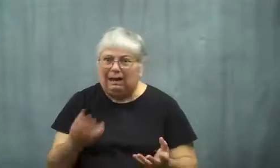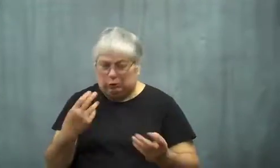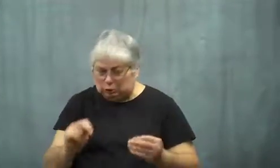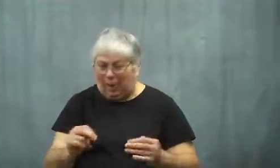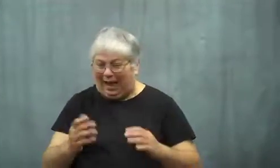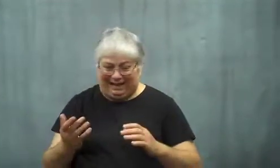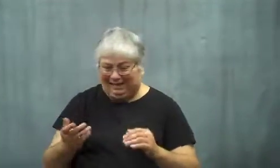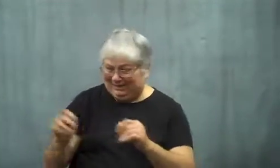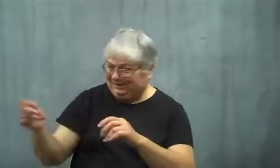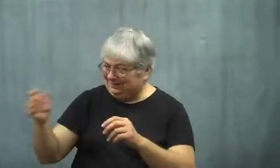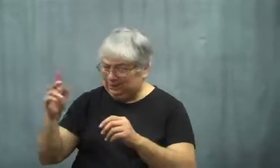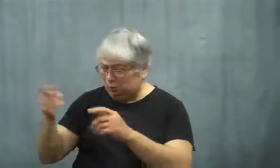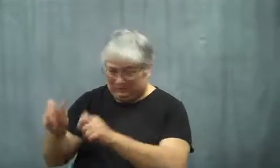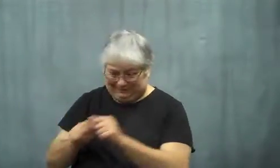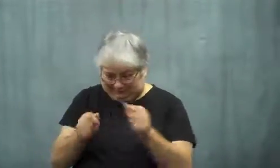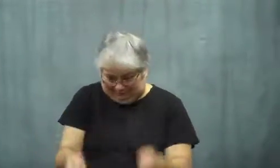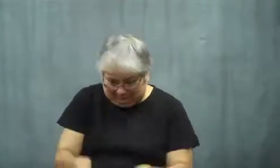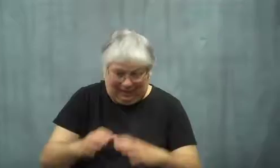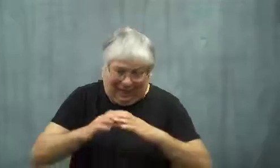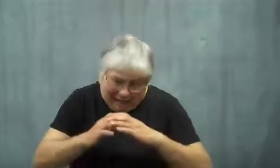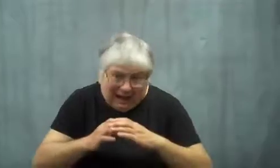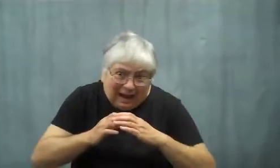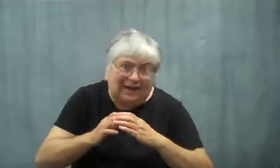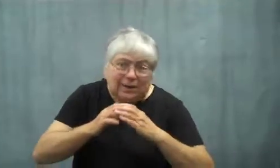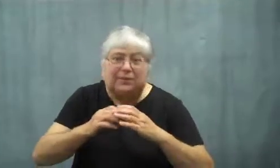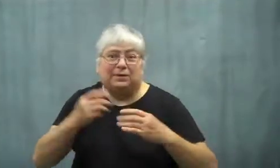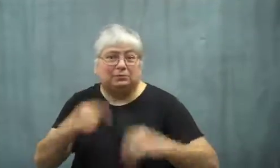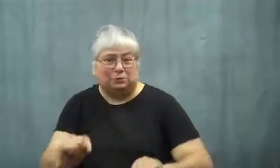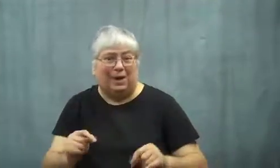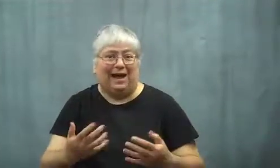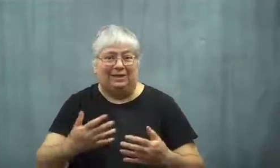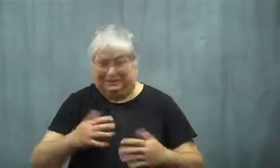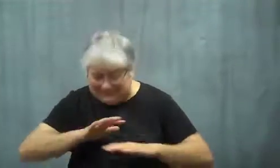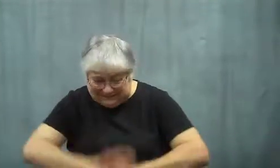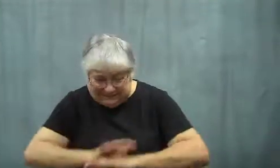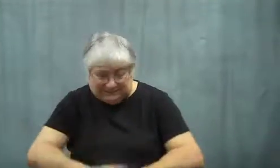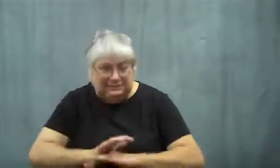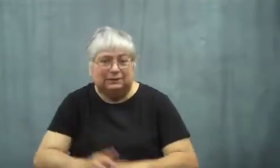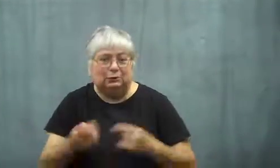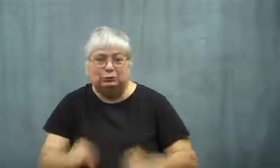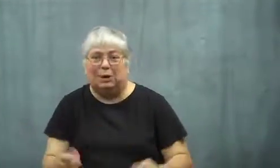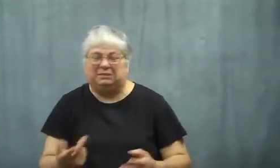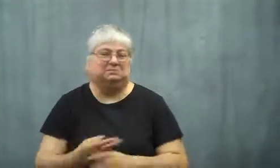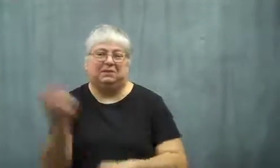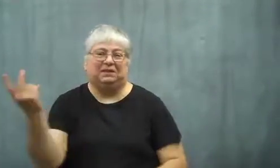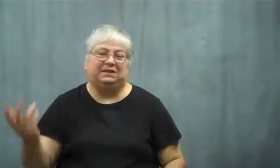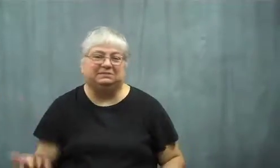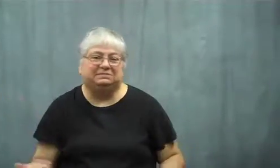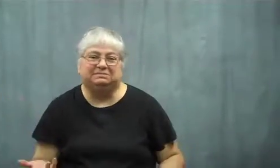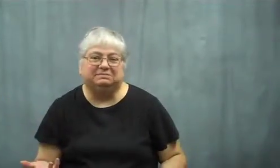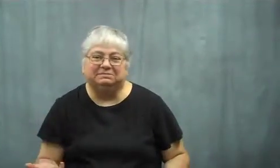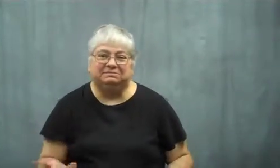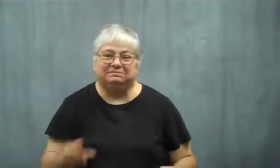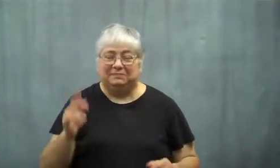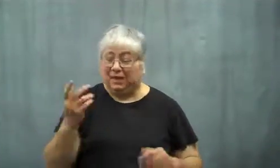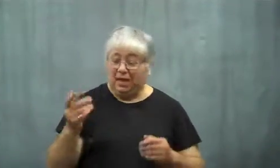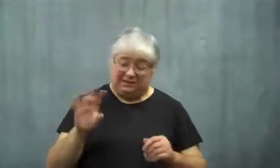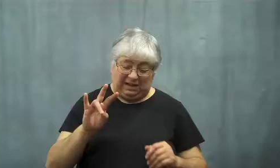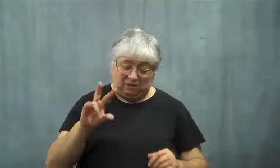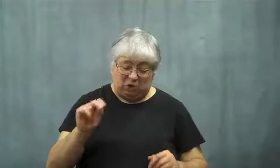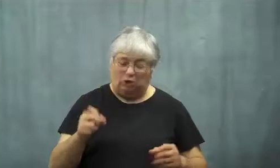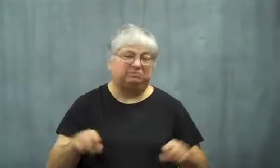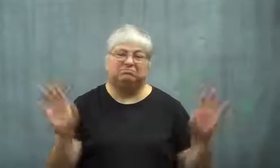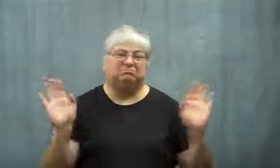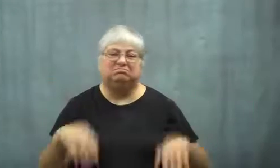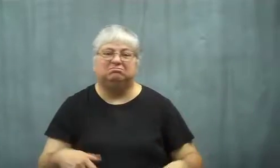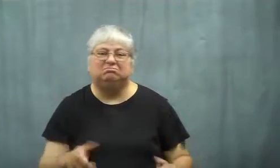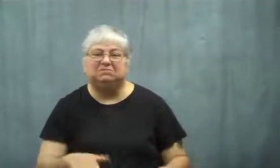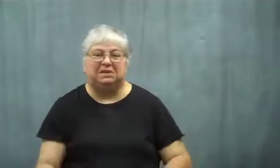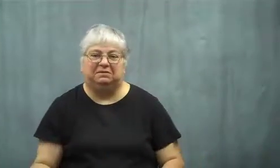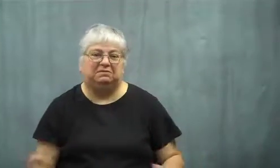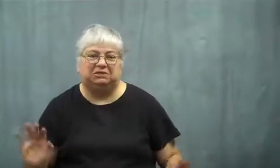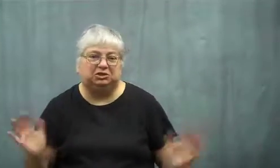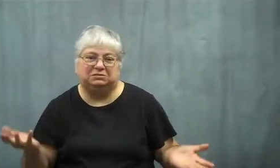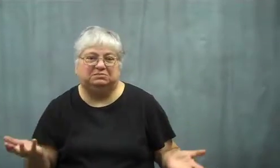They used a mask to give mouth to mouth, and did CPR.